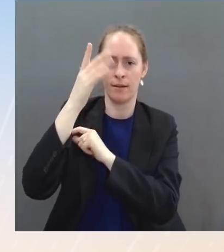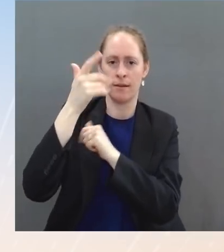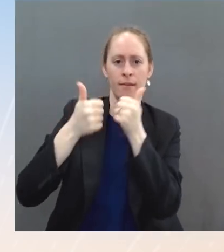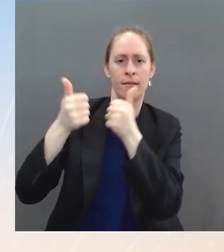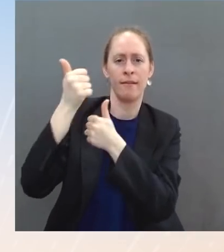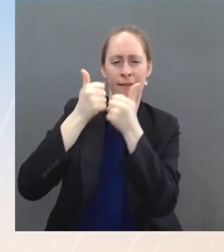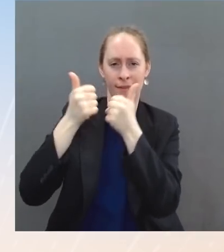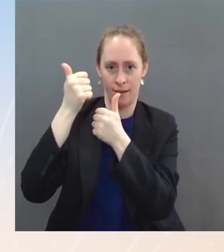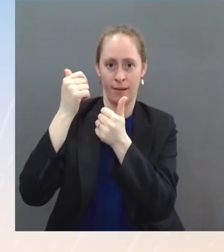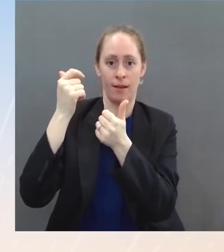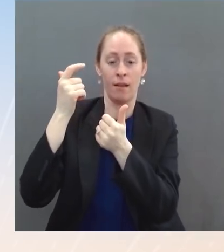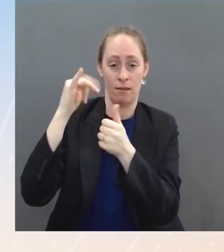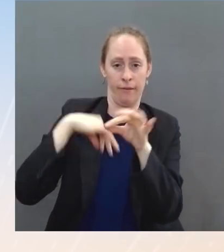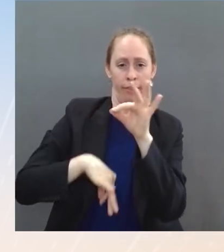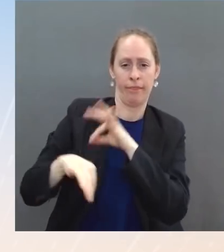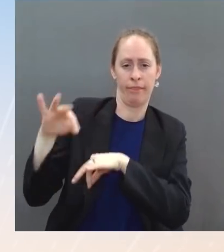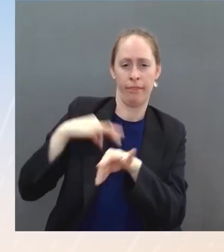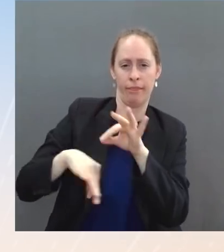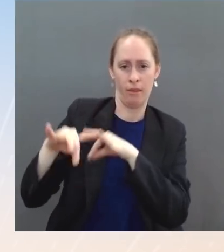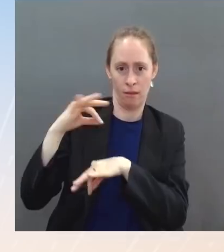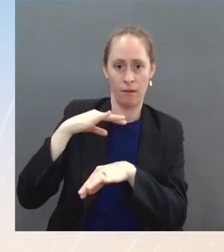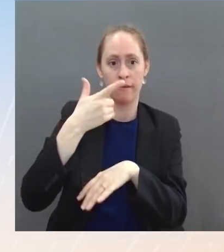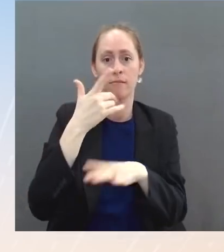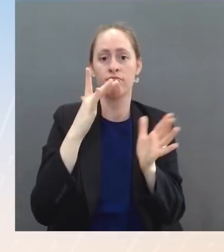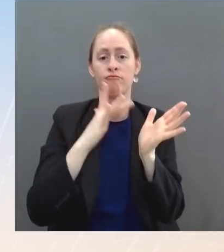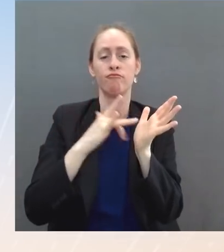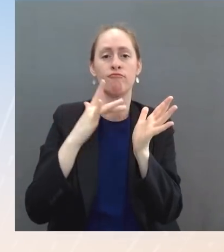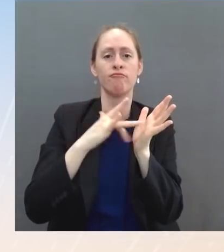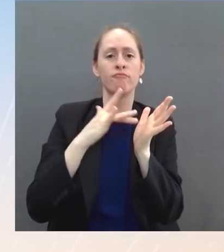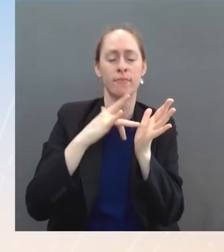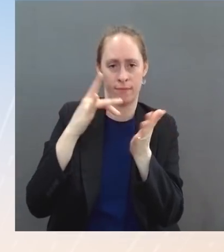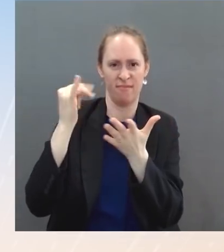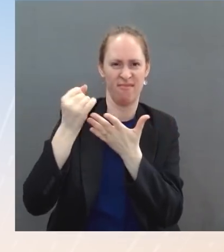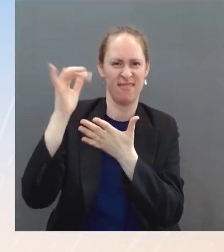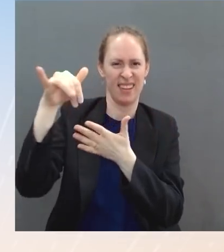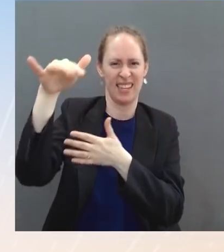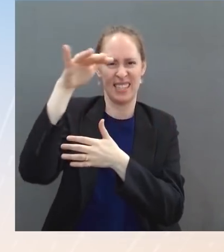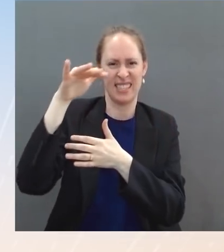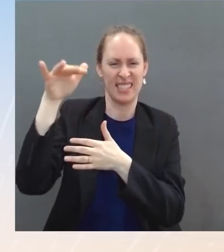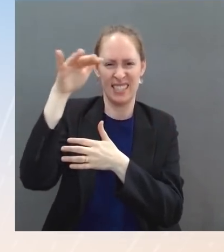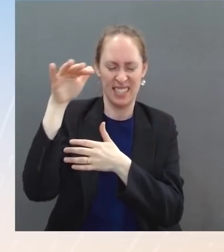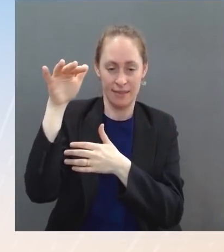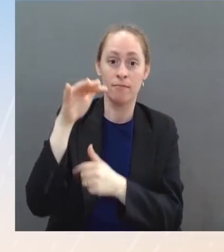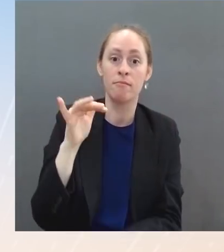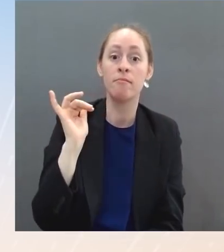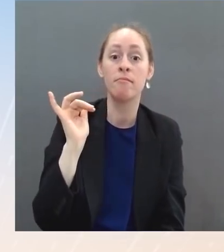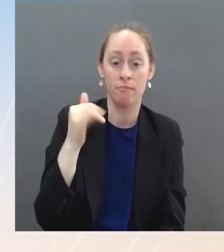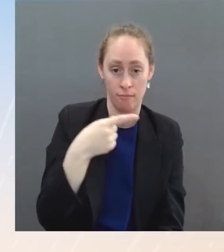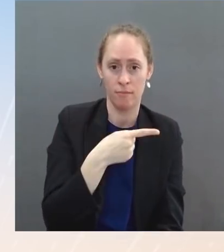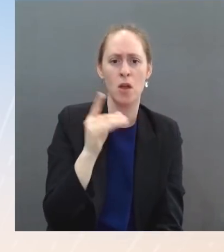But it is not our -- our expectation is not that one component is going to lead to a direct change.